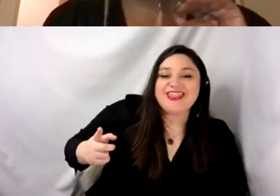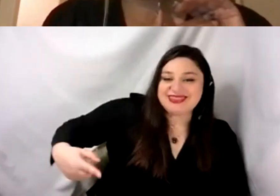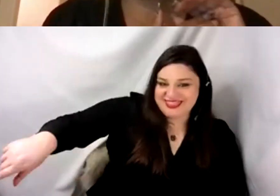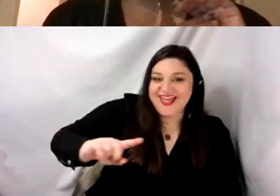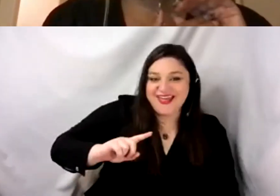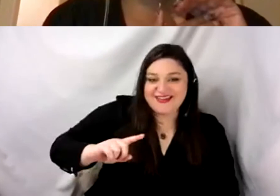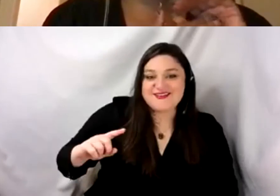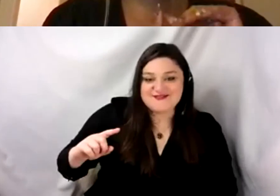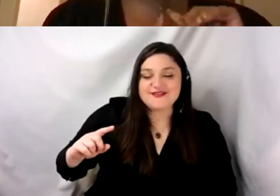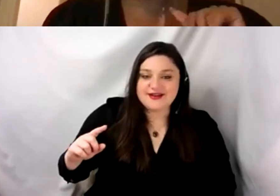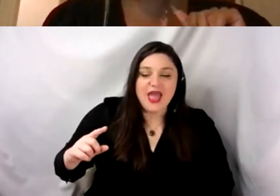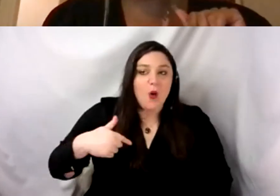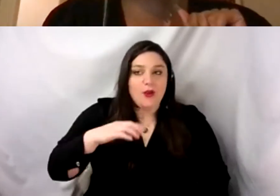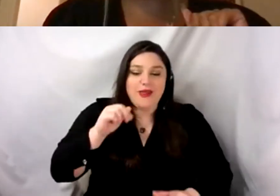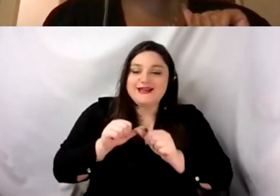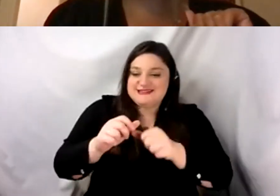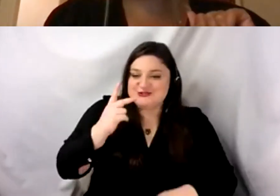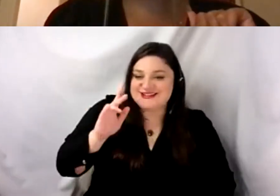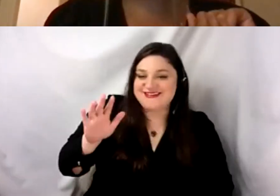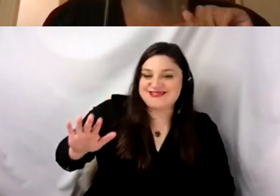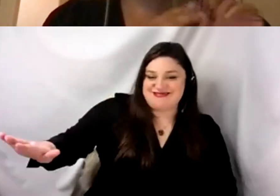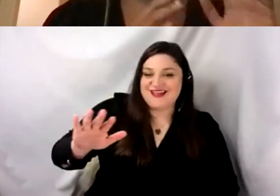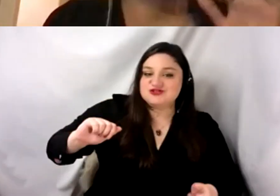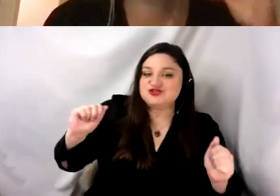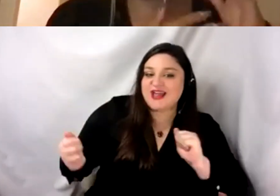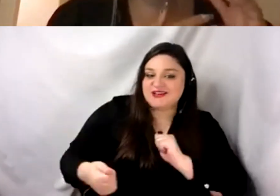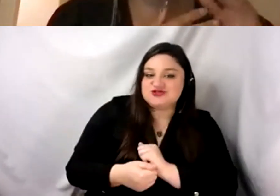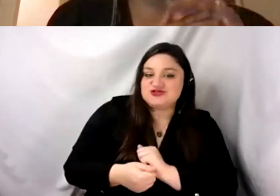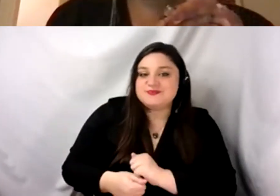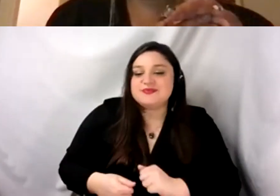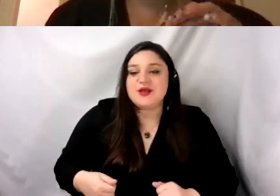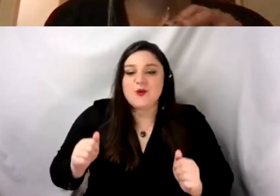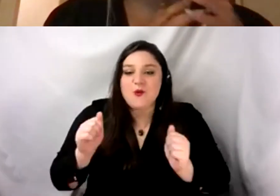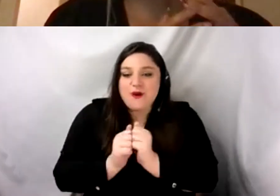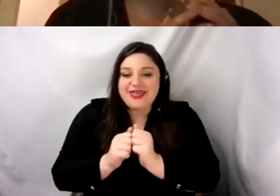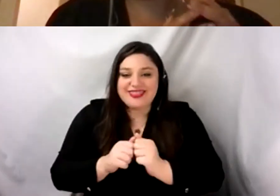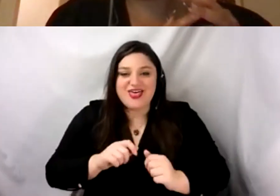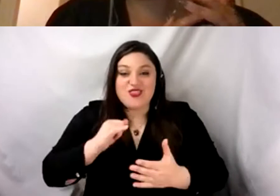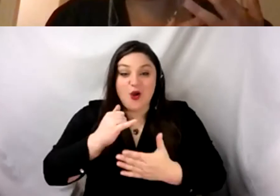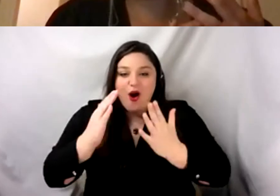mandates. And we are seeing artists are less likely to play in a market that does not have a